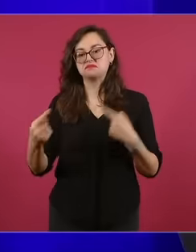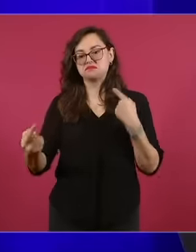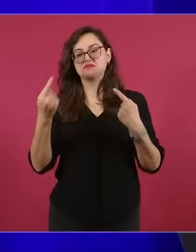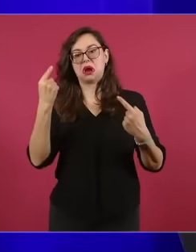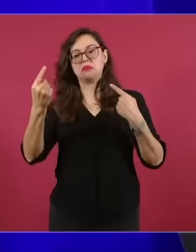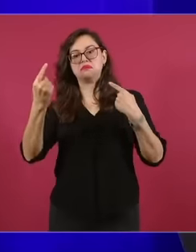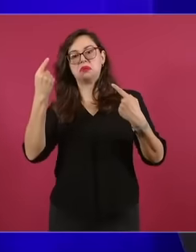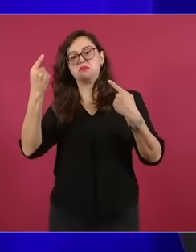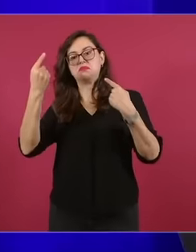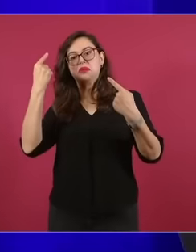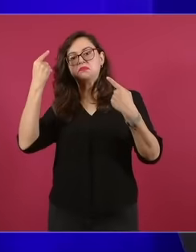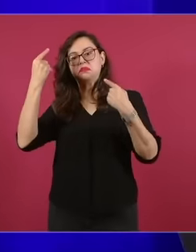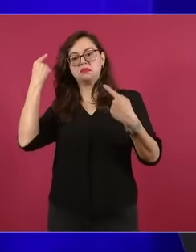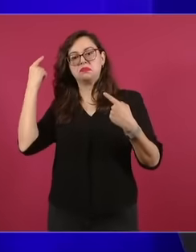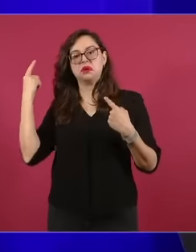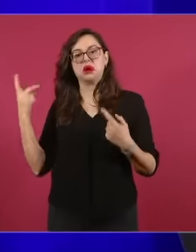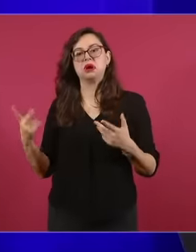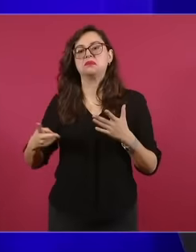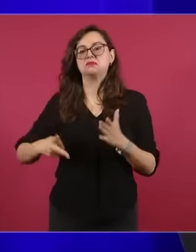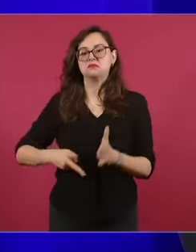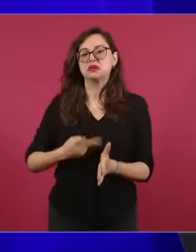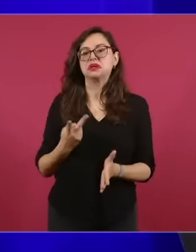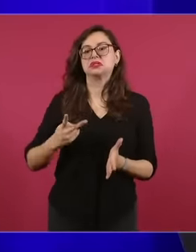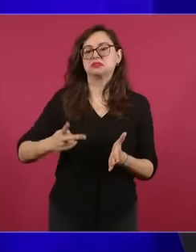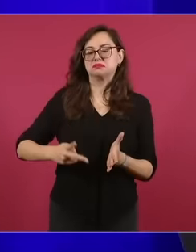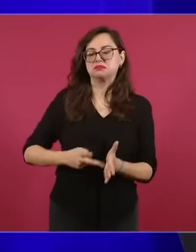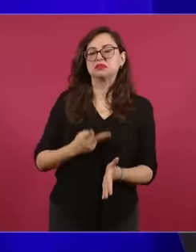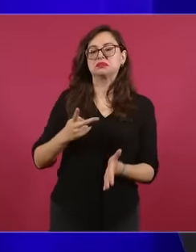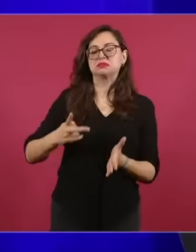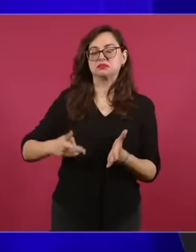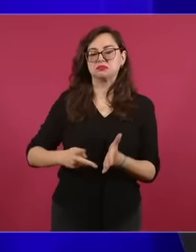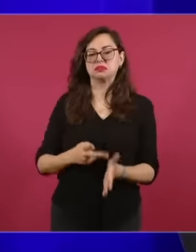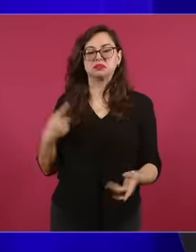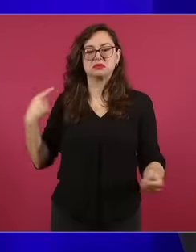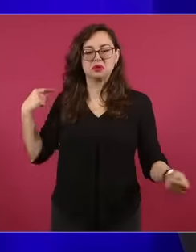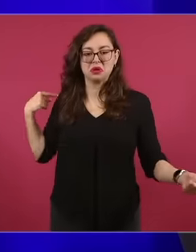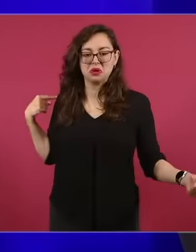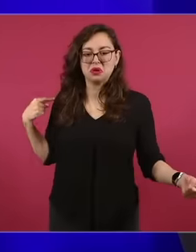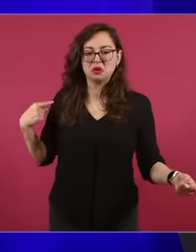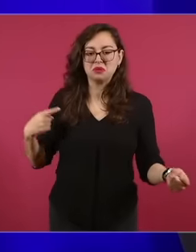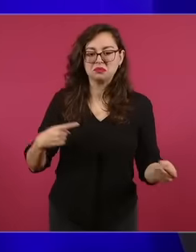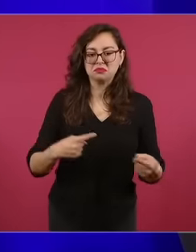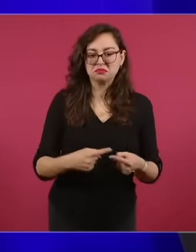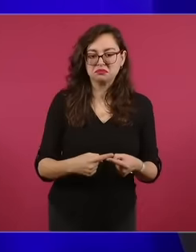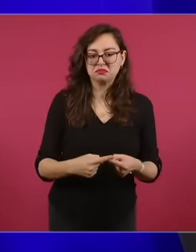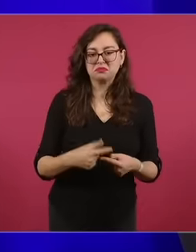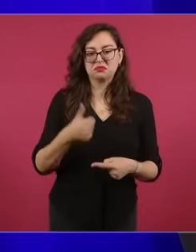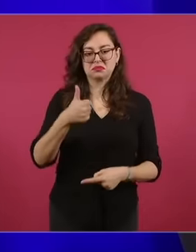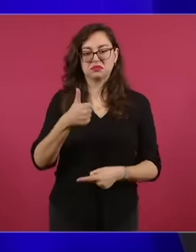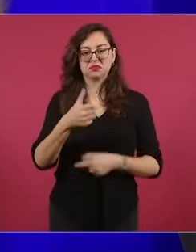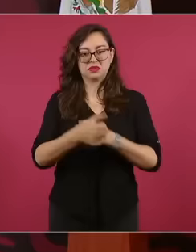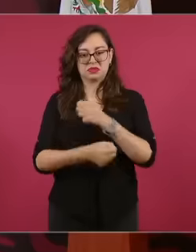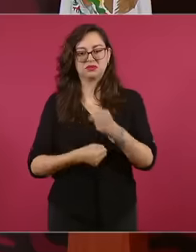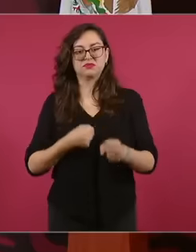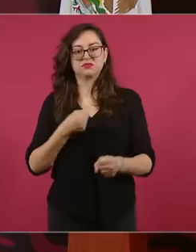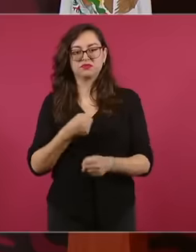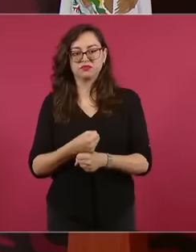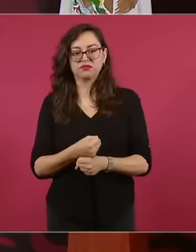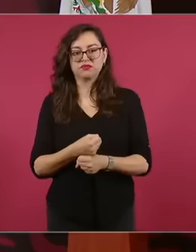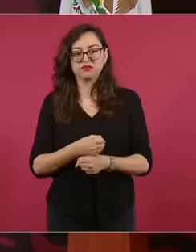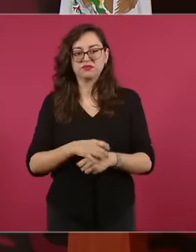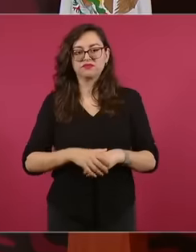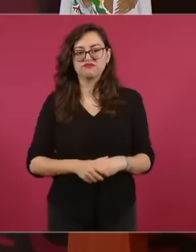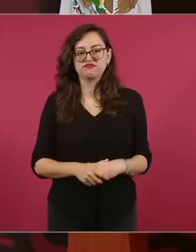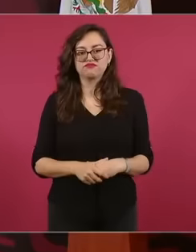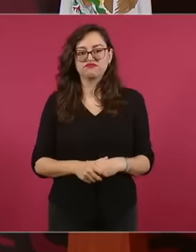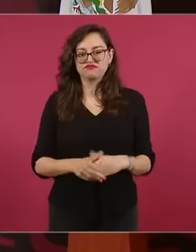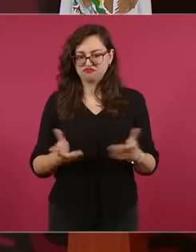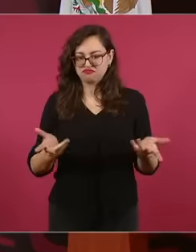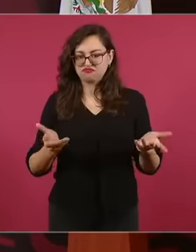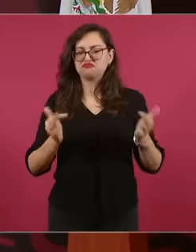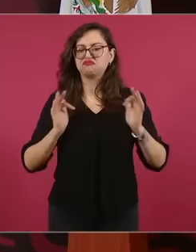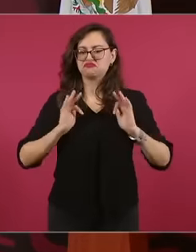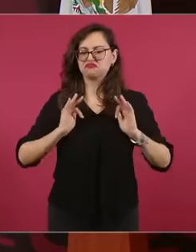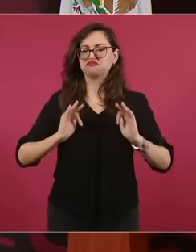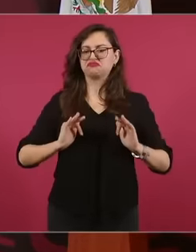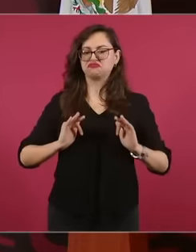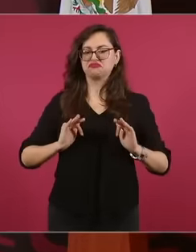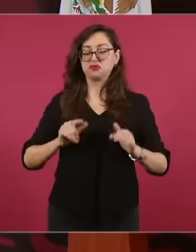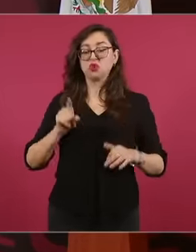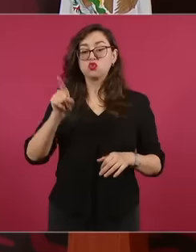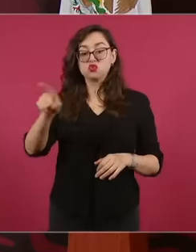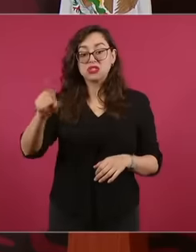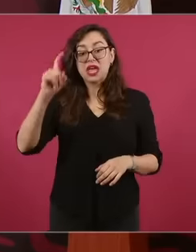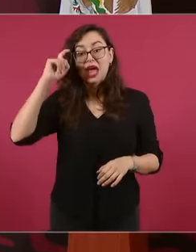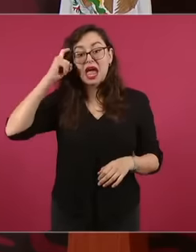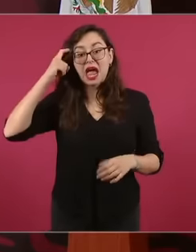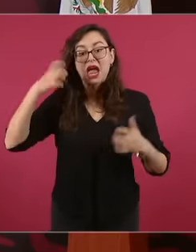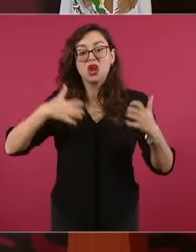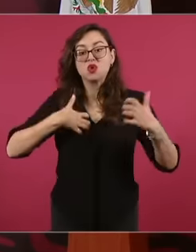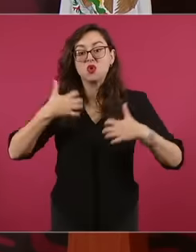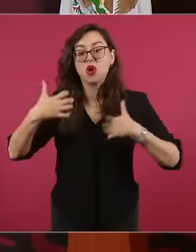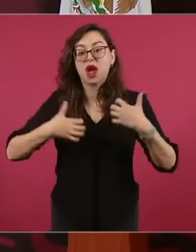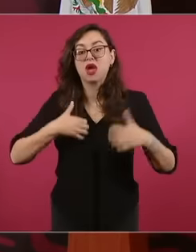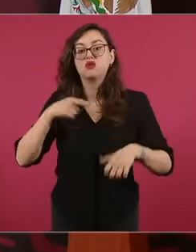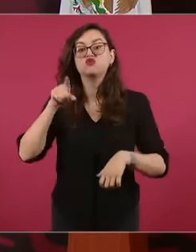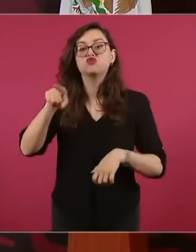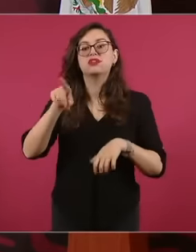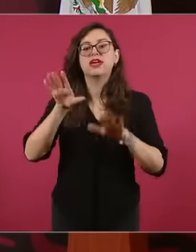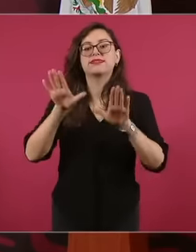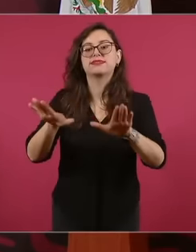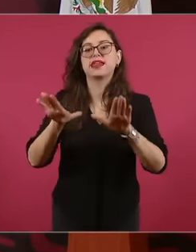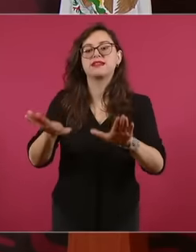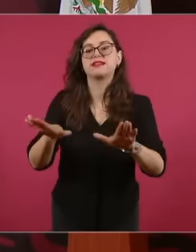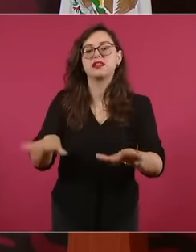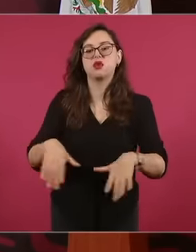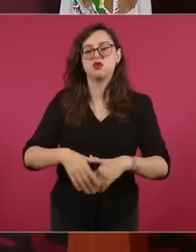systematically insulted me for 6 years and here we are Don't worry, he's angry, man,